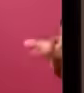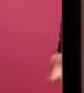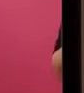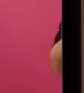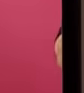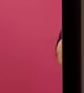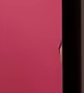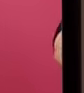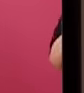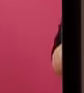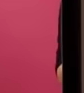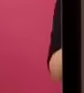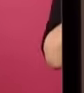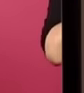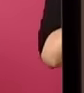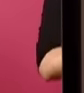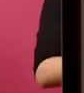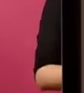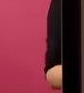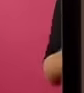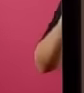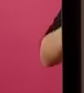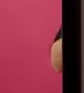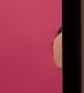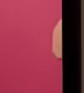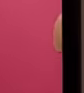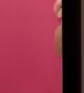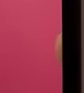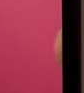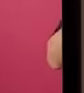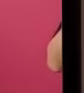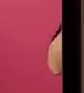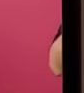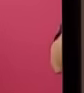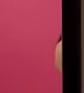bad not bad there was a Millen Noria investment or there wasn't one but there you have to ask the